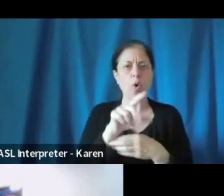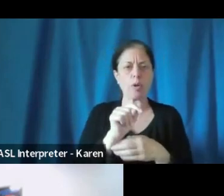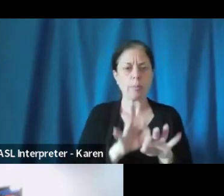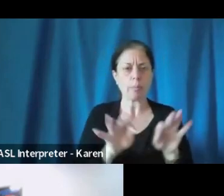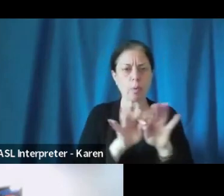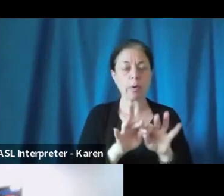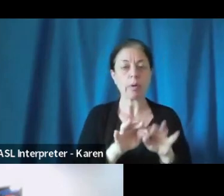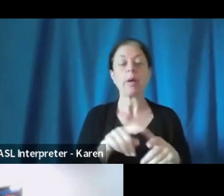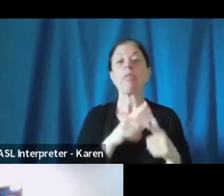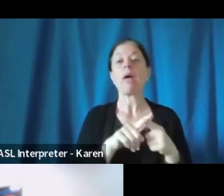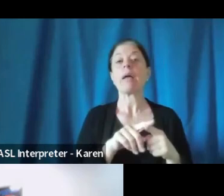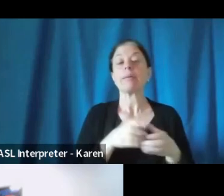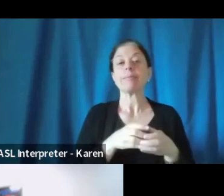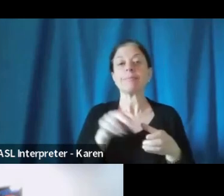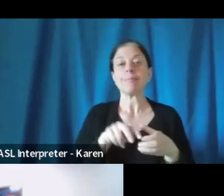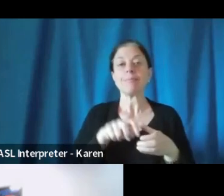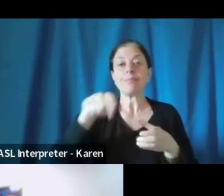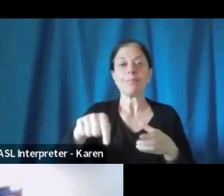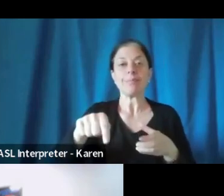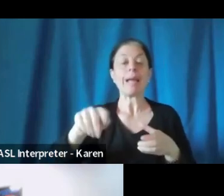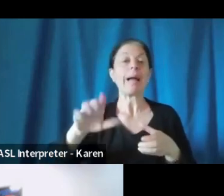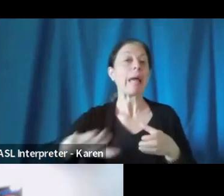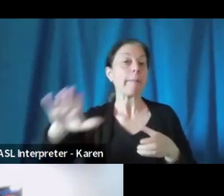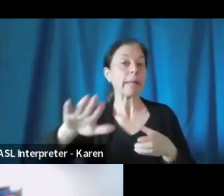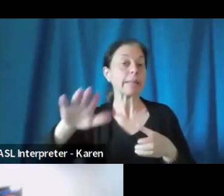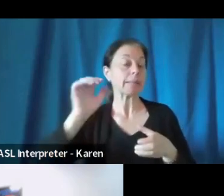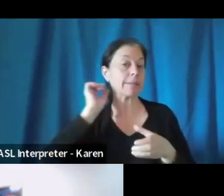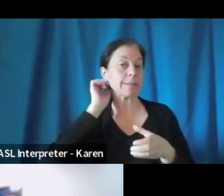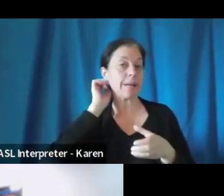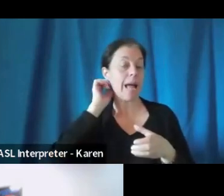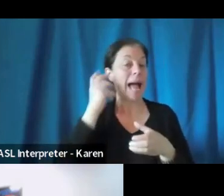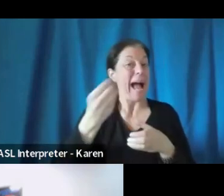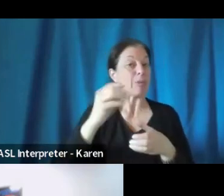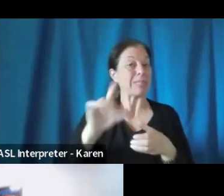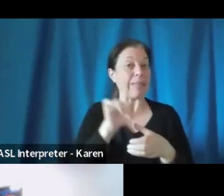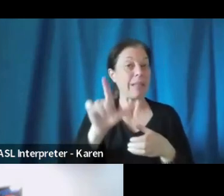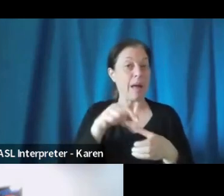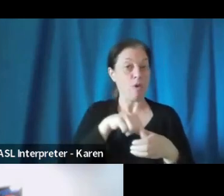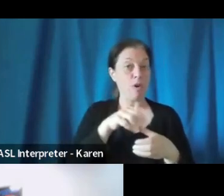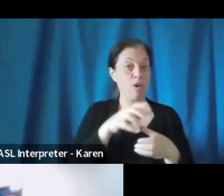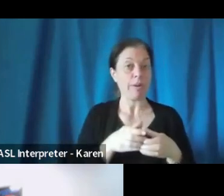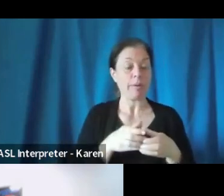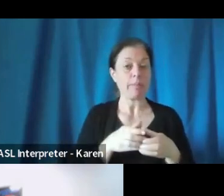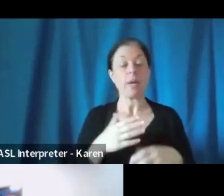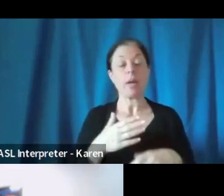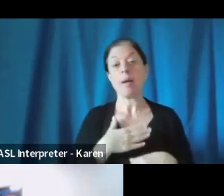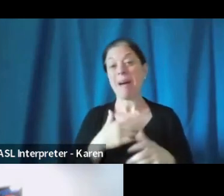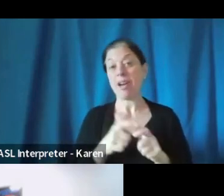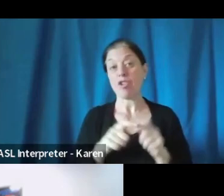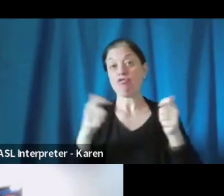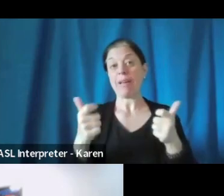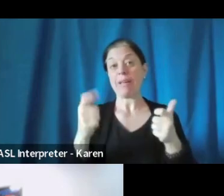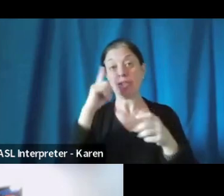know each other, identity and professional goals. Then look on your campus, right? Look